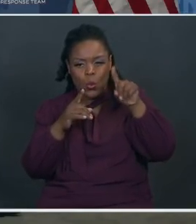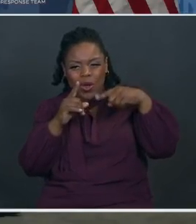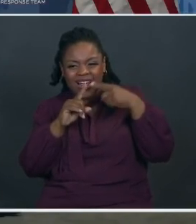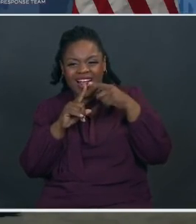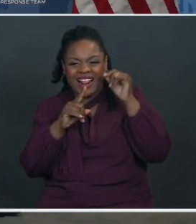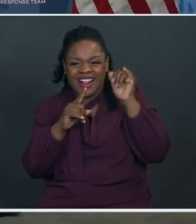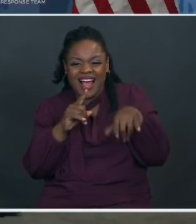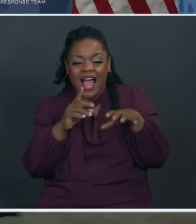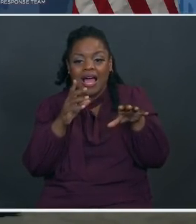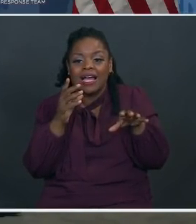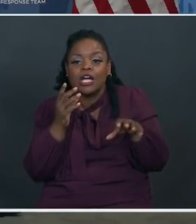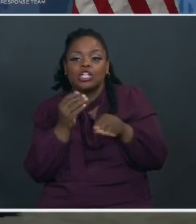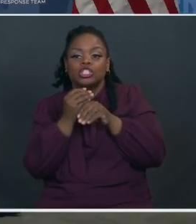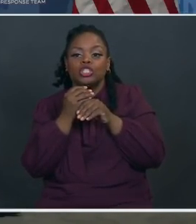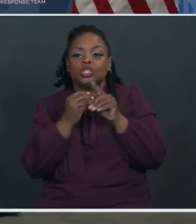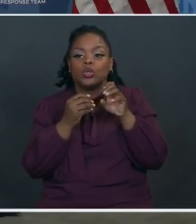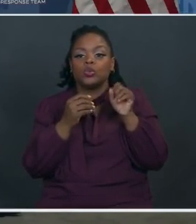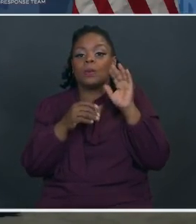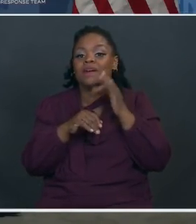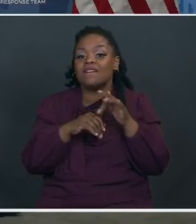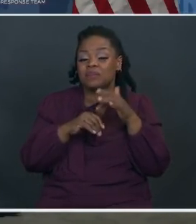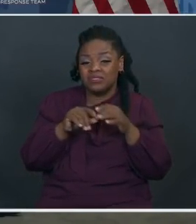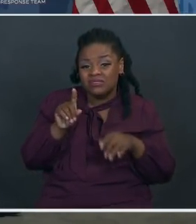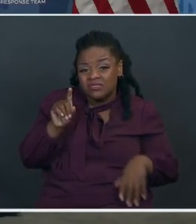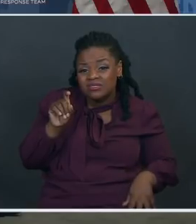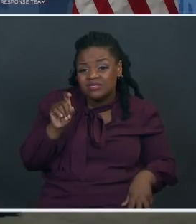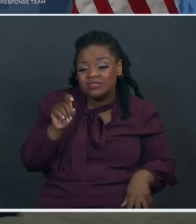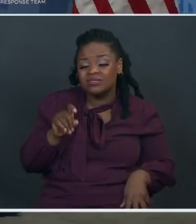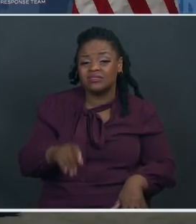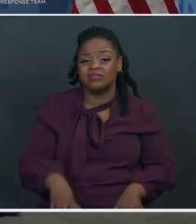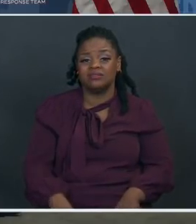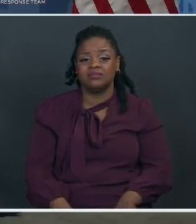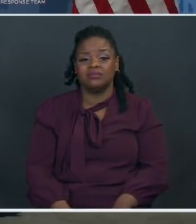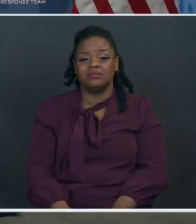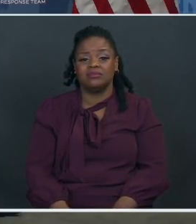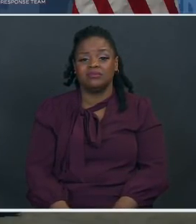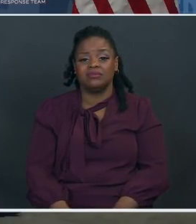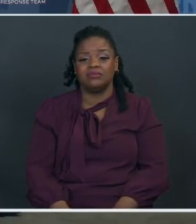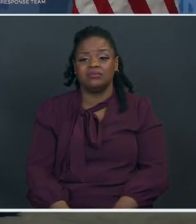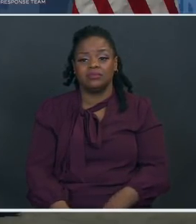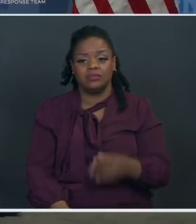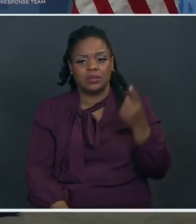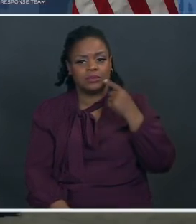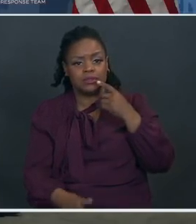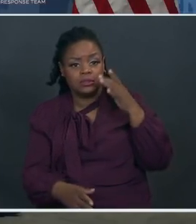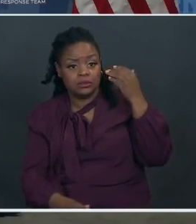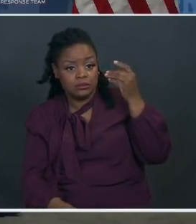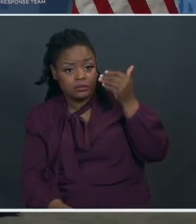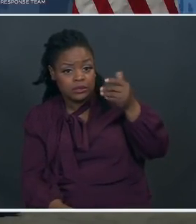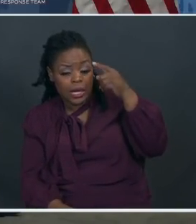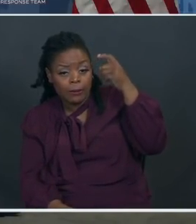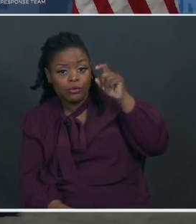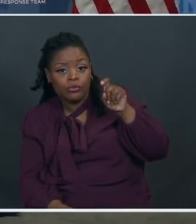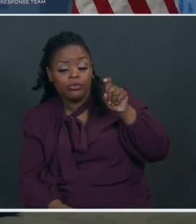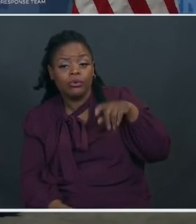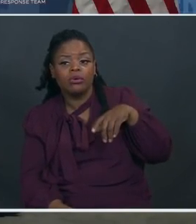I know some administration official said yesterday over the course of the summer, Moderna said third quarter of 2021.